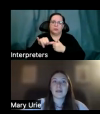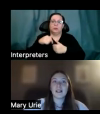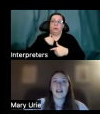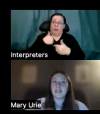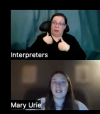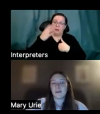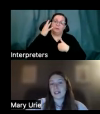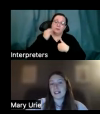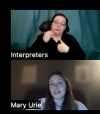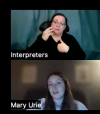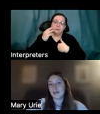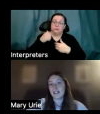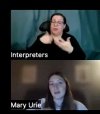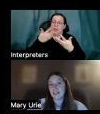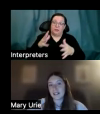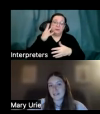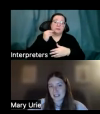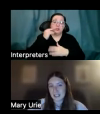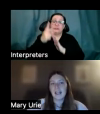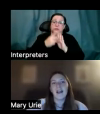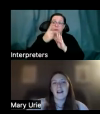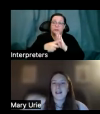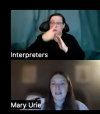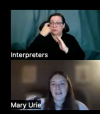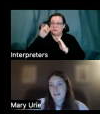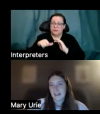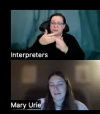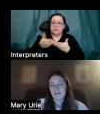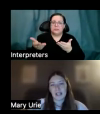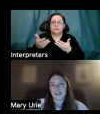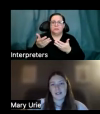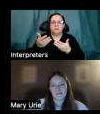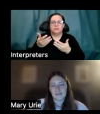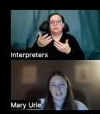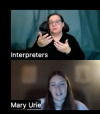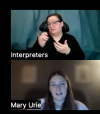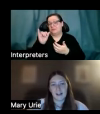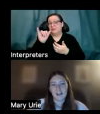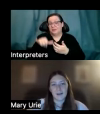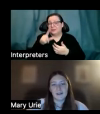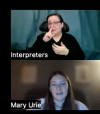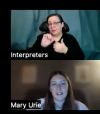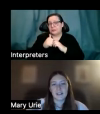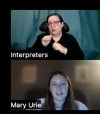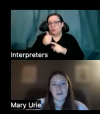something, I've experienced discrimination because of this thing. That's That's how you're knowledgeable, because you've